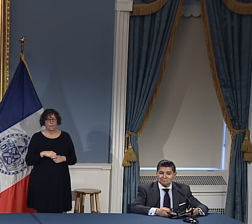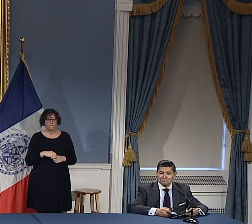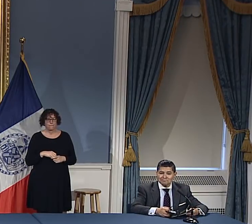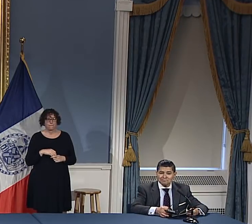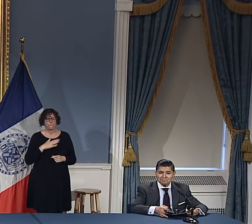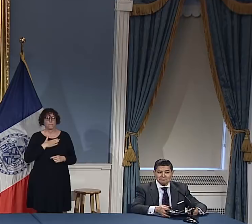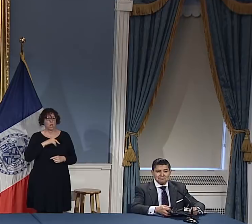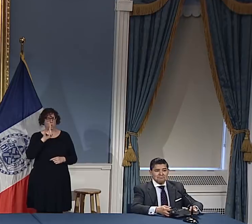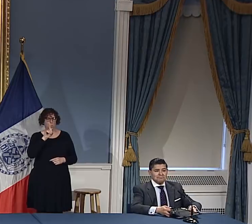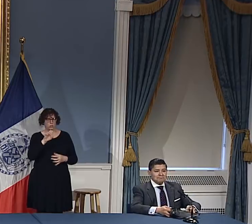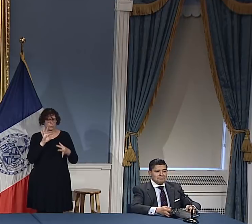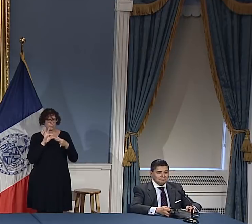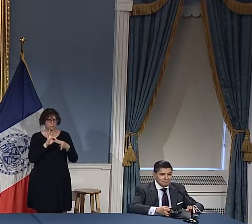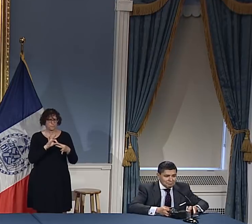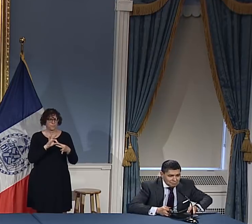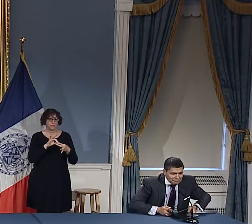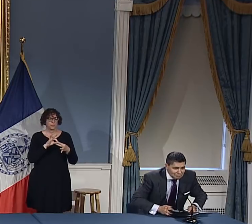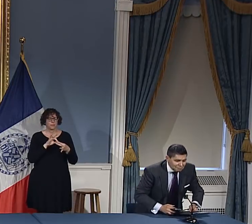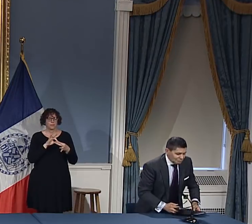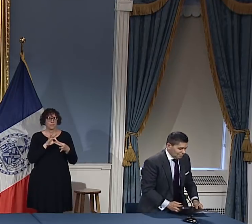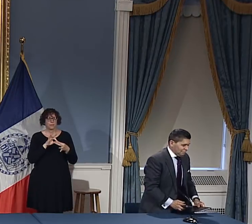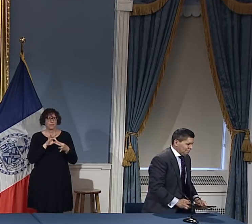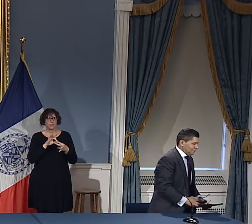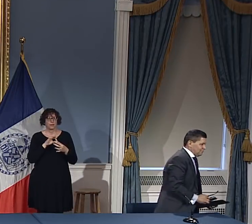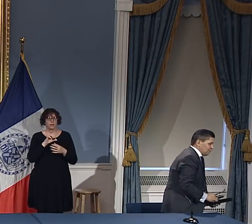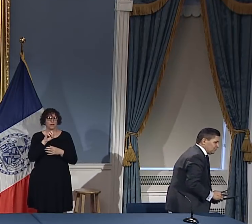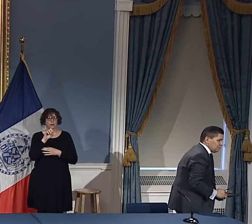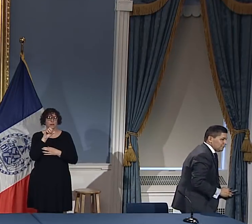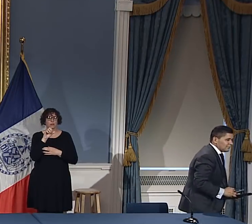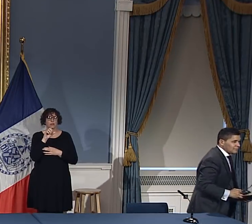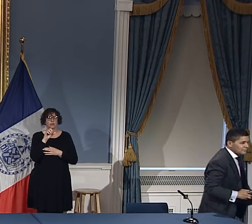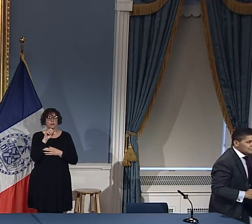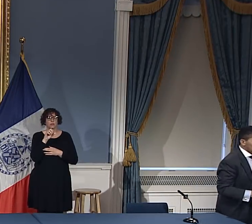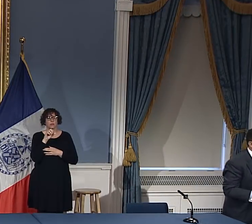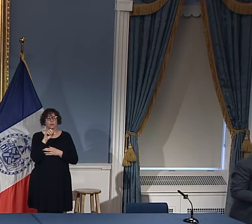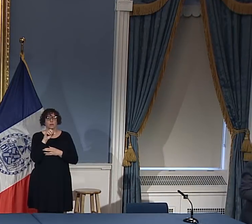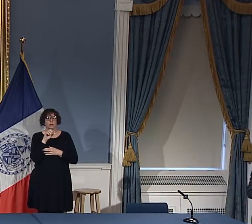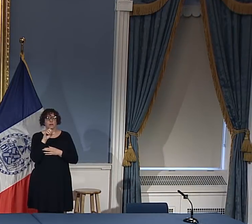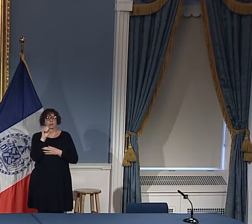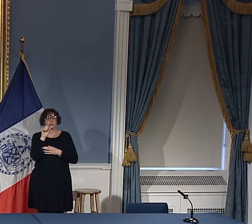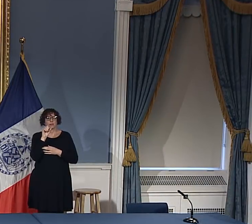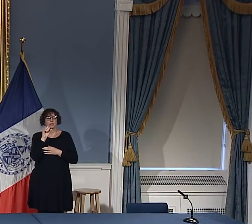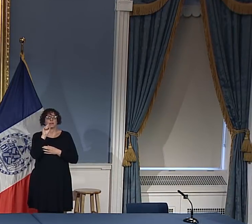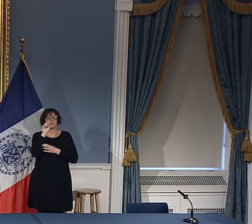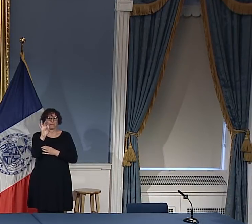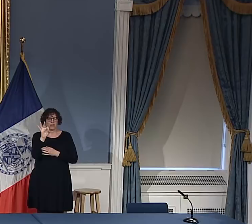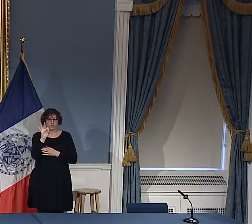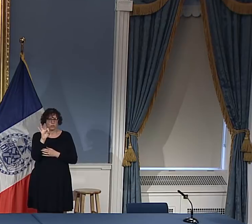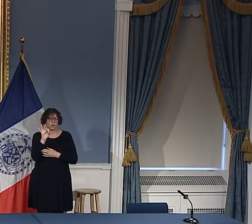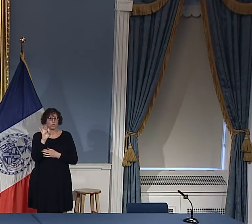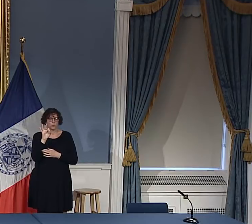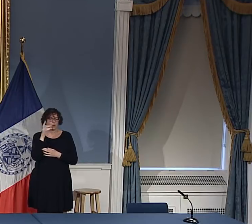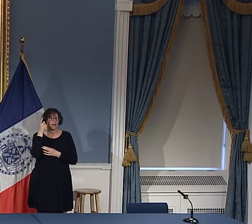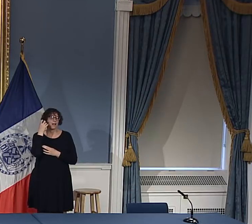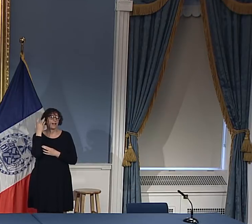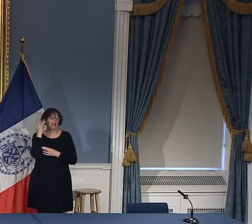YE P. OKAY. MAYOR, THE QUESTION IS ABOUT THIS SAN FRCANISCO-STYLE,